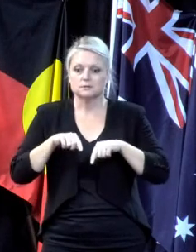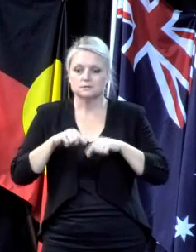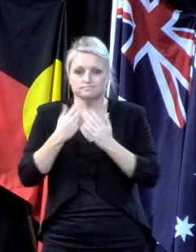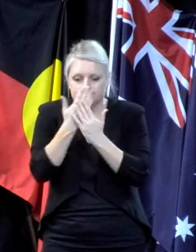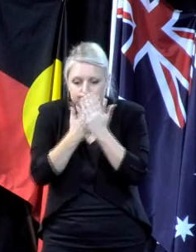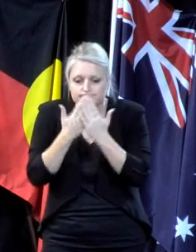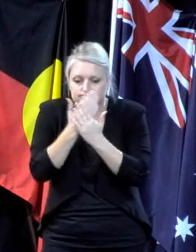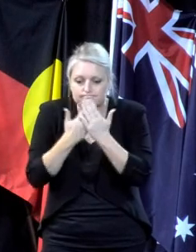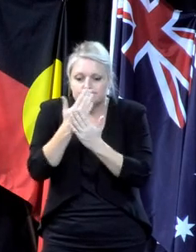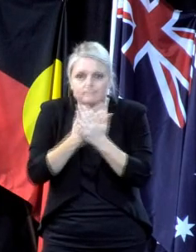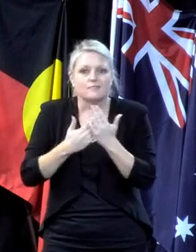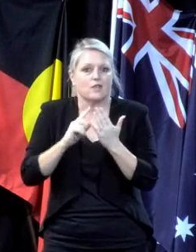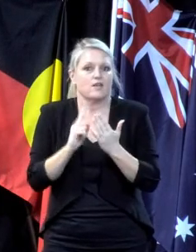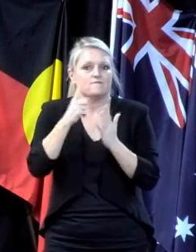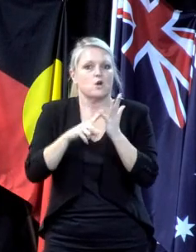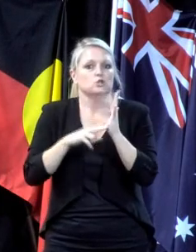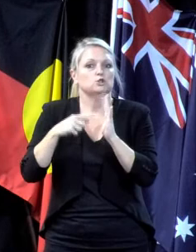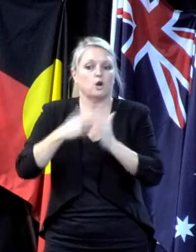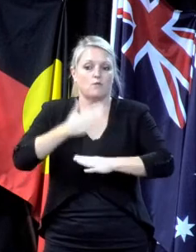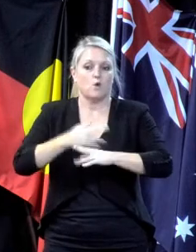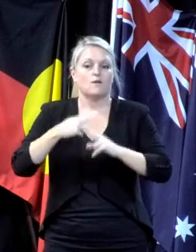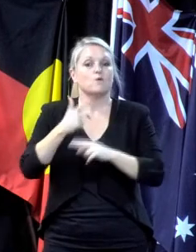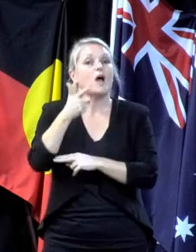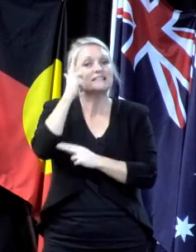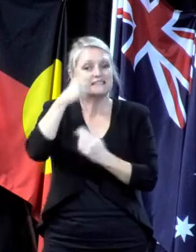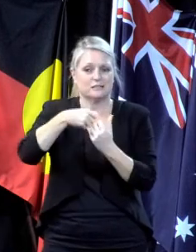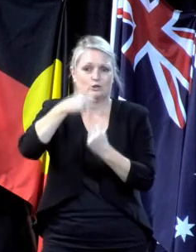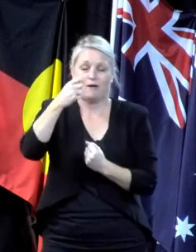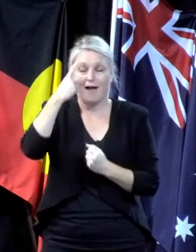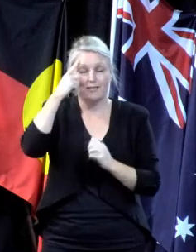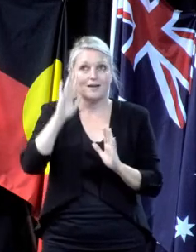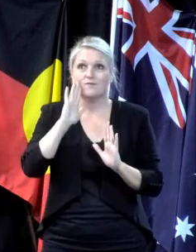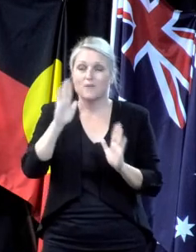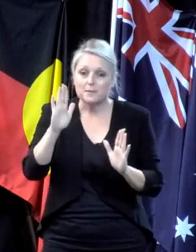degree, which I – I think is just fabulous, and something that we probably should have thought of earlier.